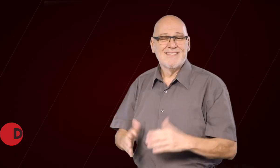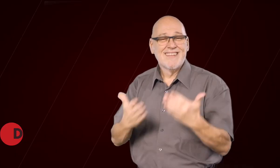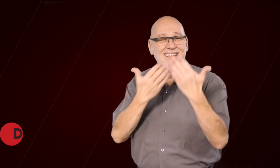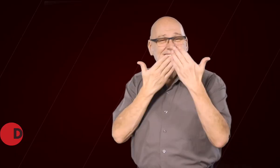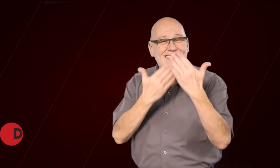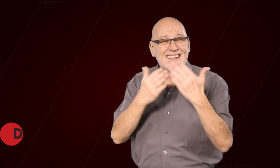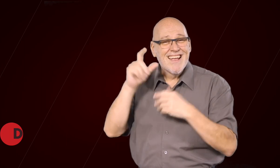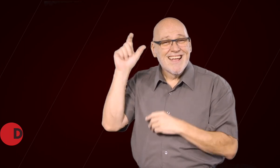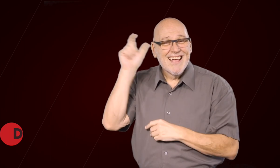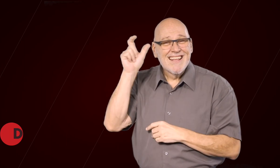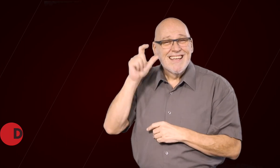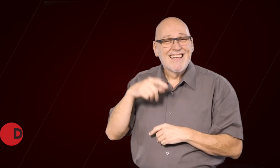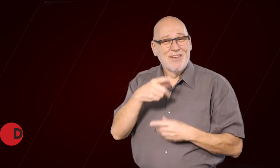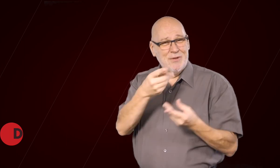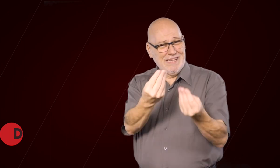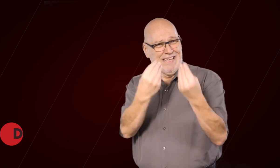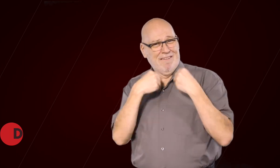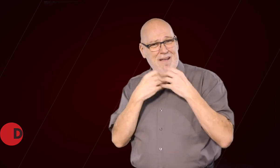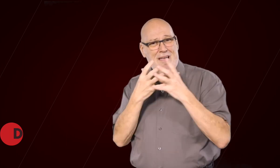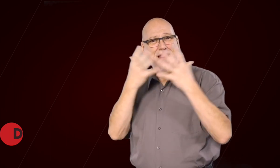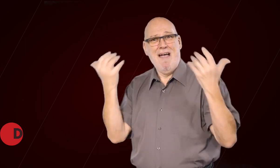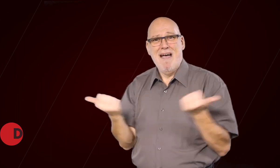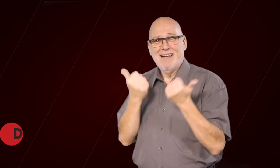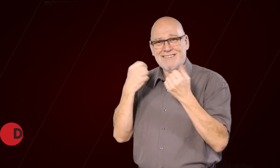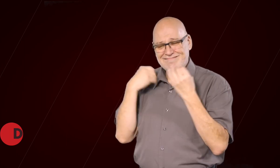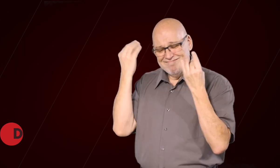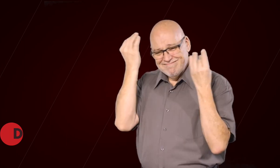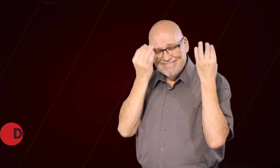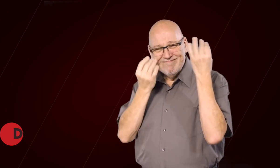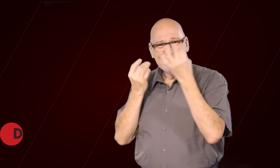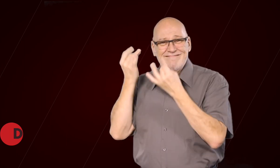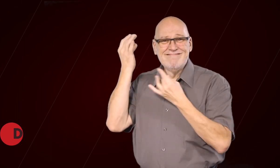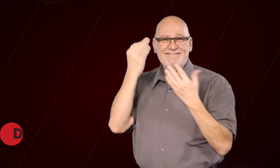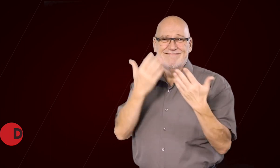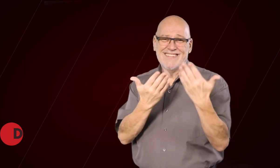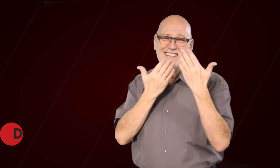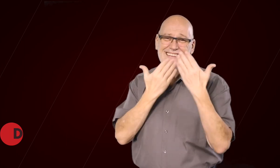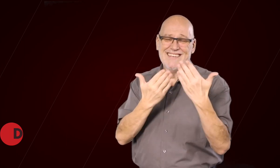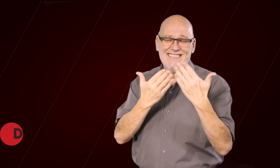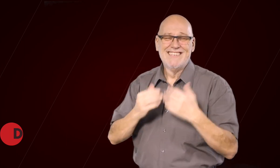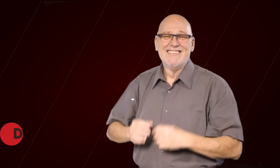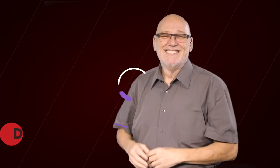Thank you Carlisle. You have given me a lot to think about.